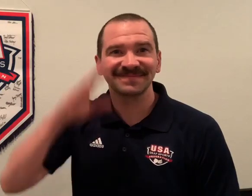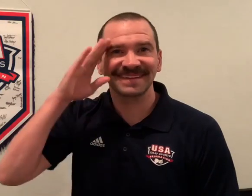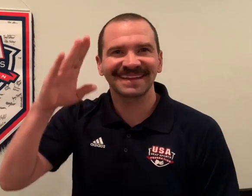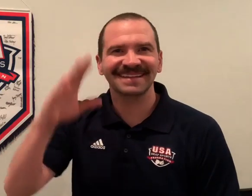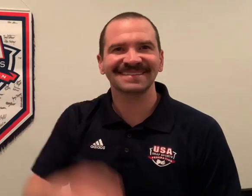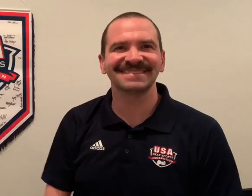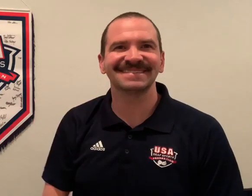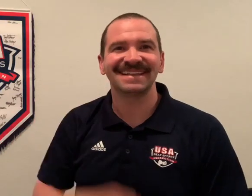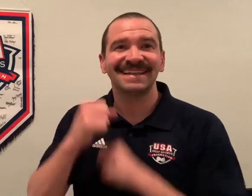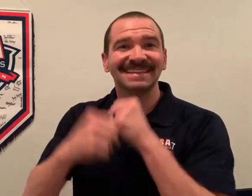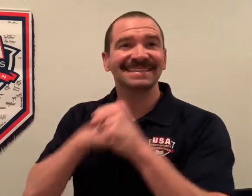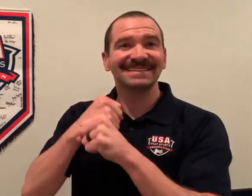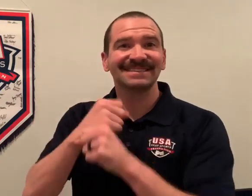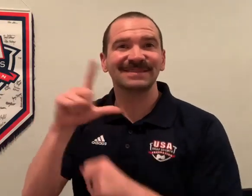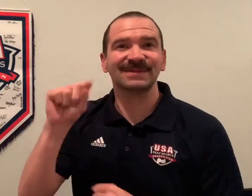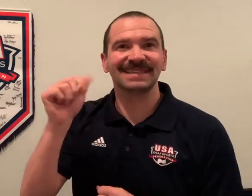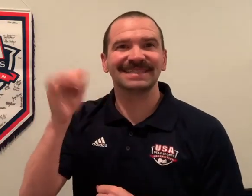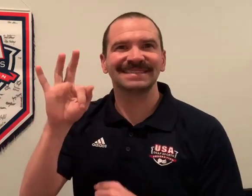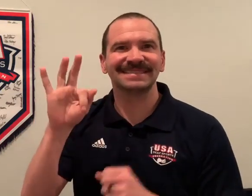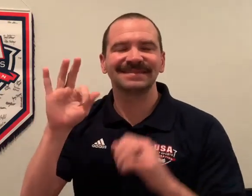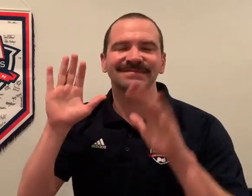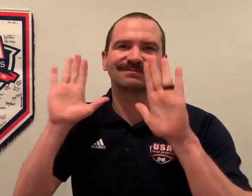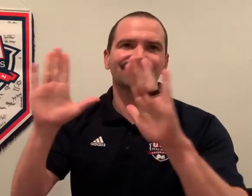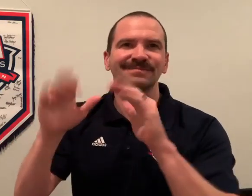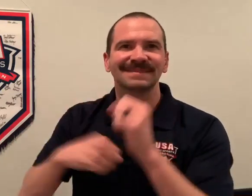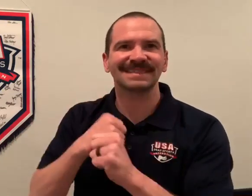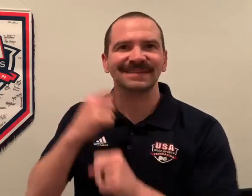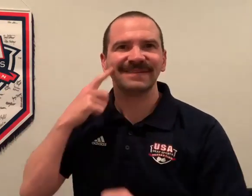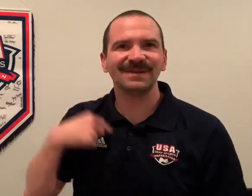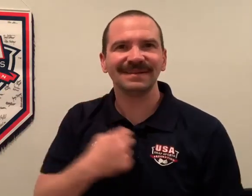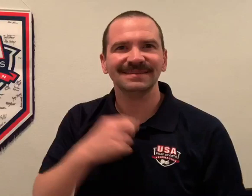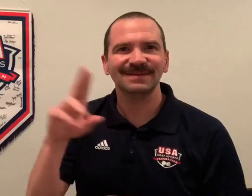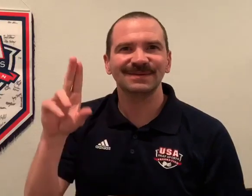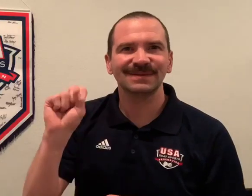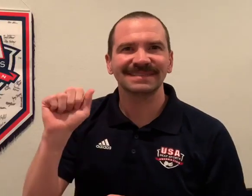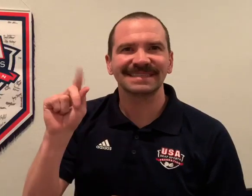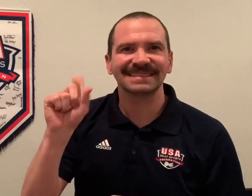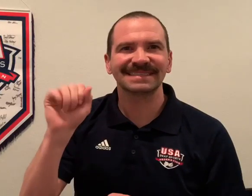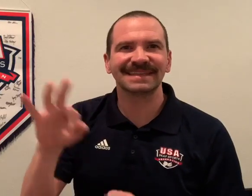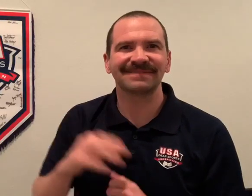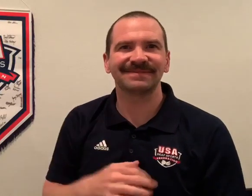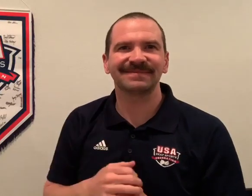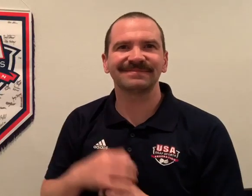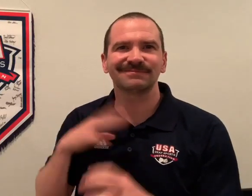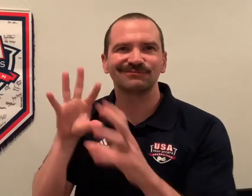Hello, 2019 was a great year for us at USADSF.